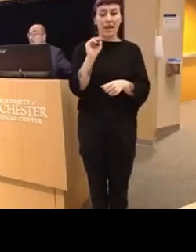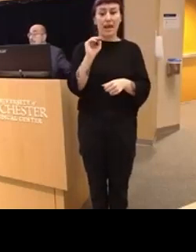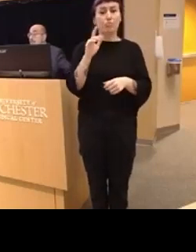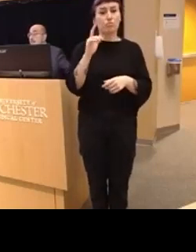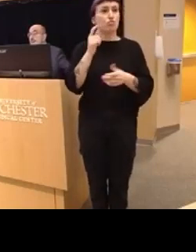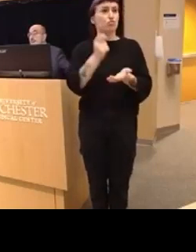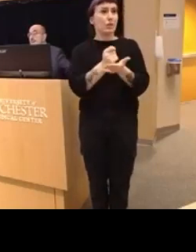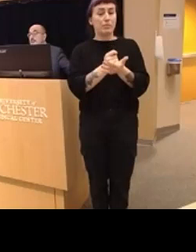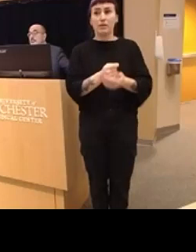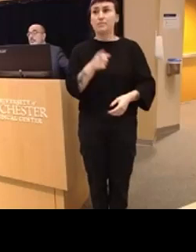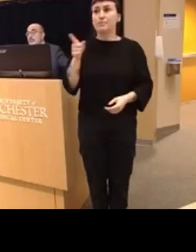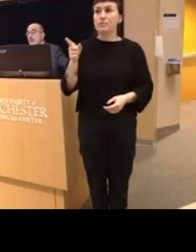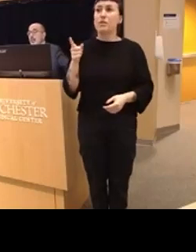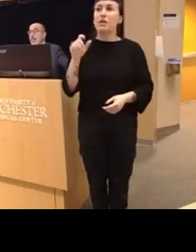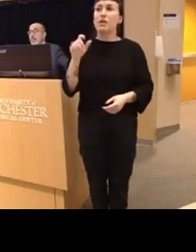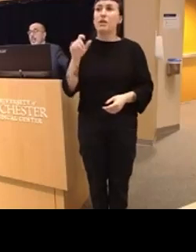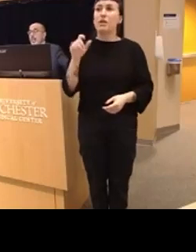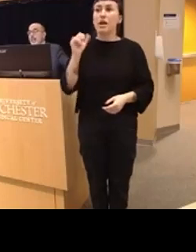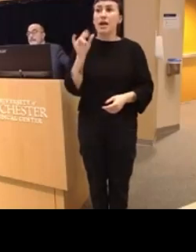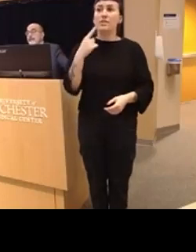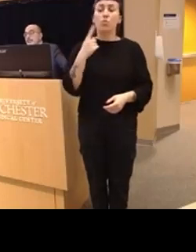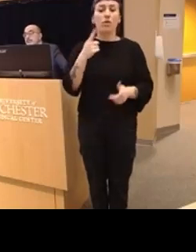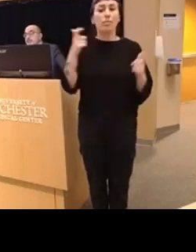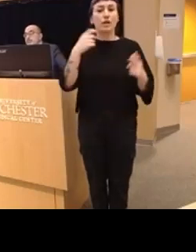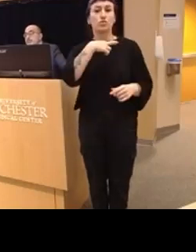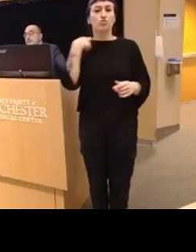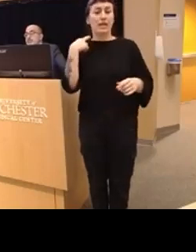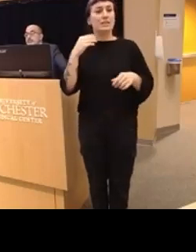Anthony was telling me last night that one of the biggest risk factors for um for chronic opioid use